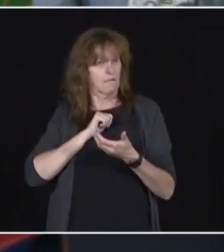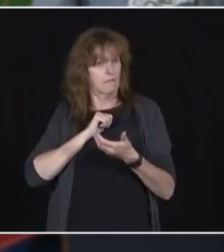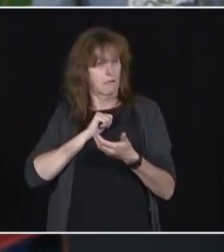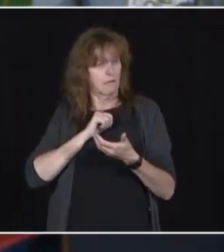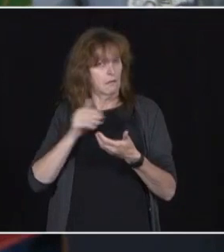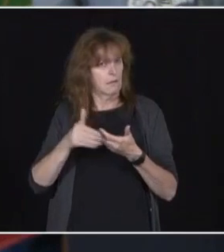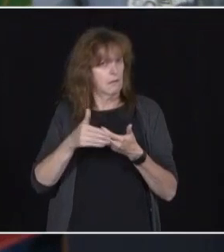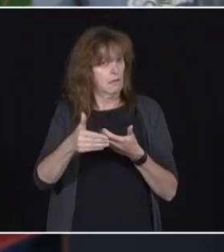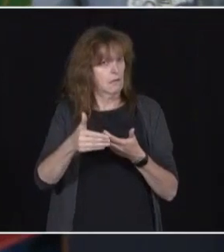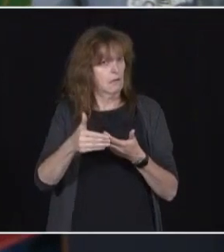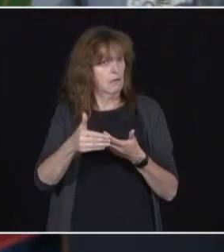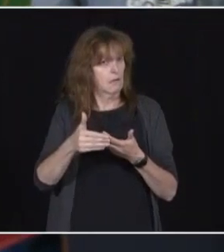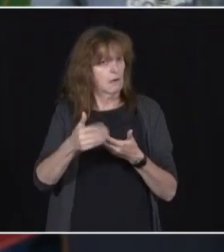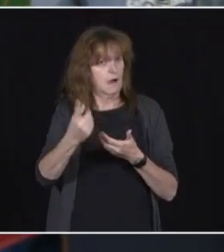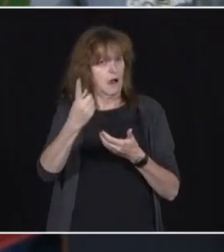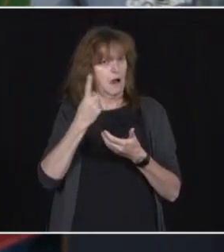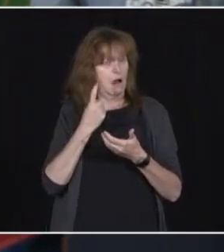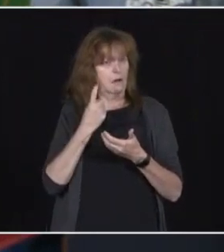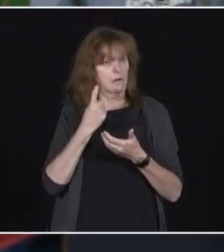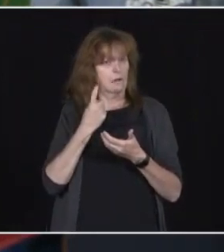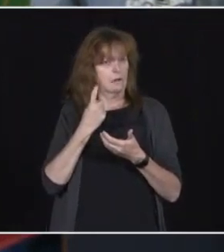prompted you, and